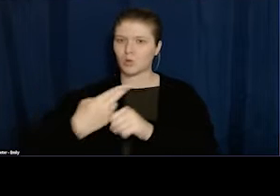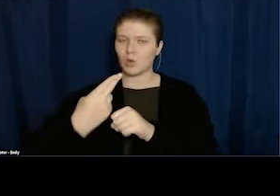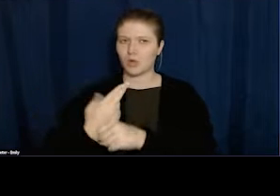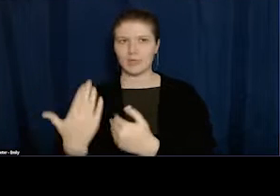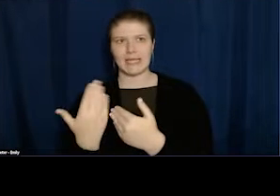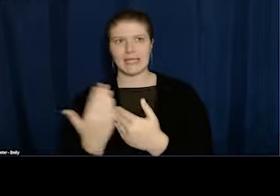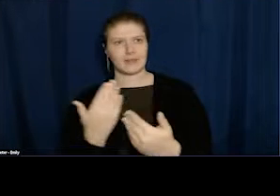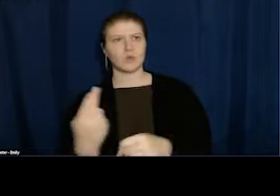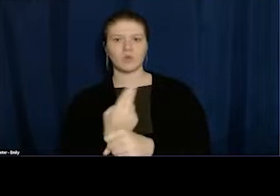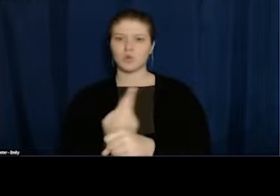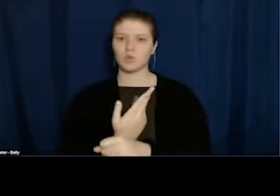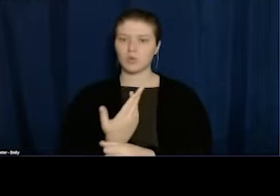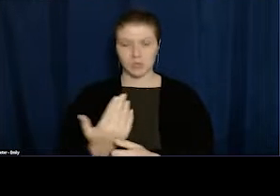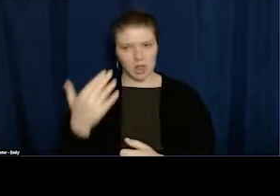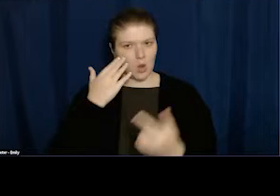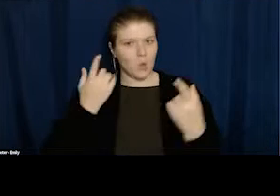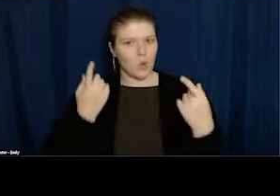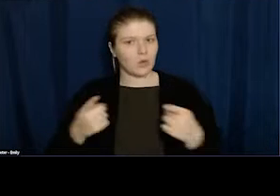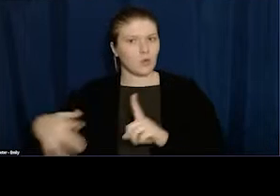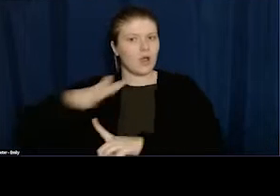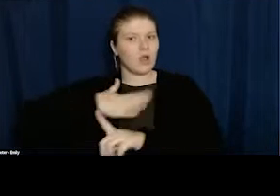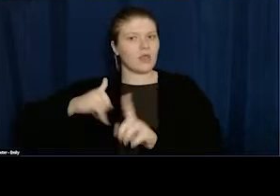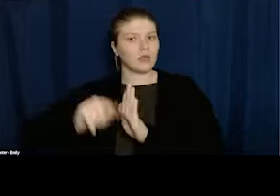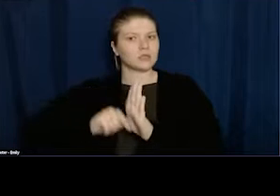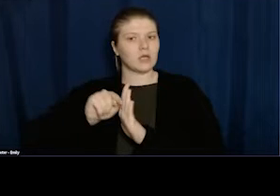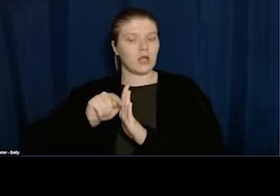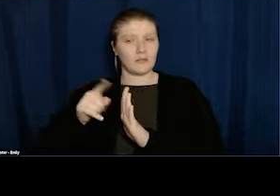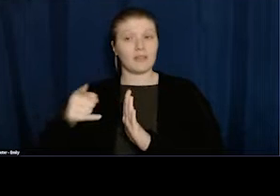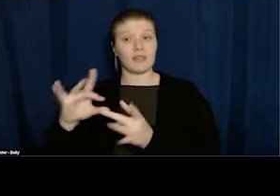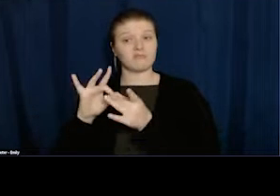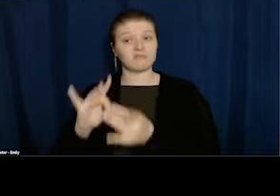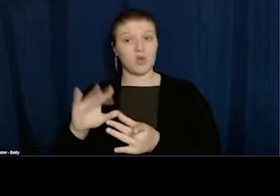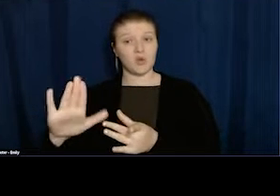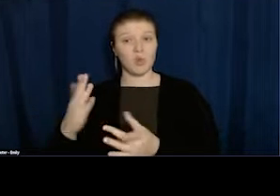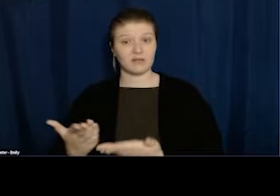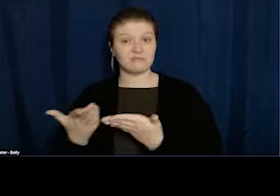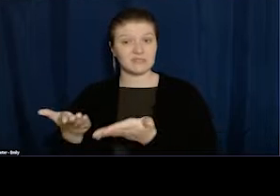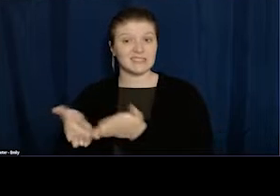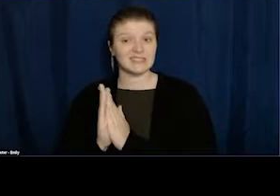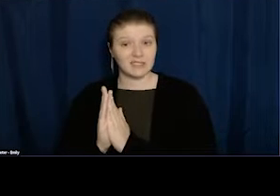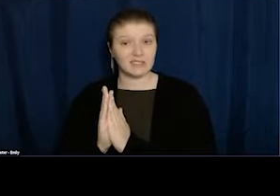They are relevant to the solicitation or opportunity you're applying to. And that it naturally flows.